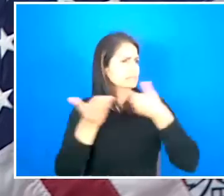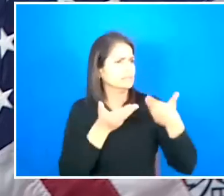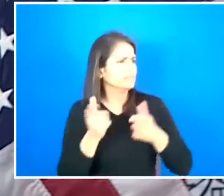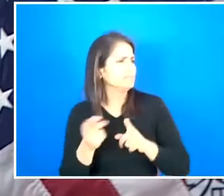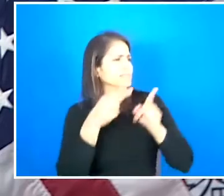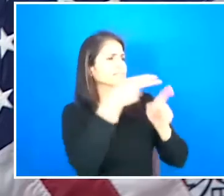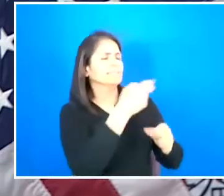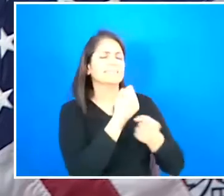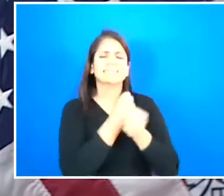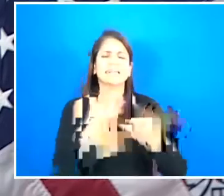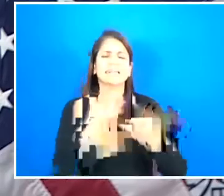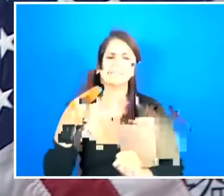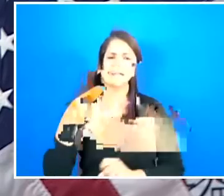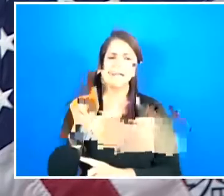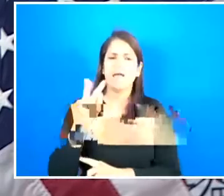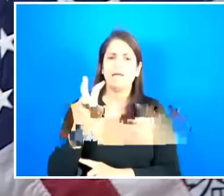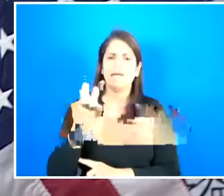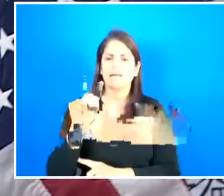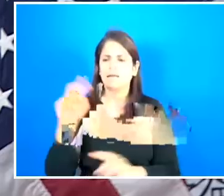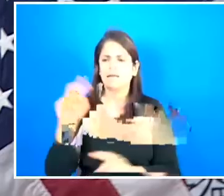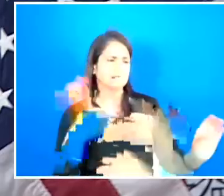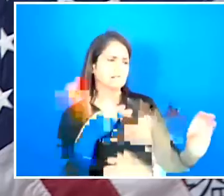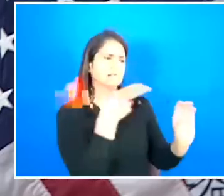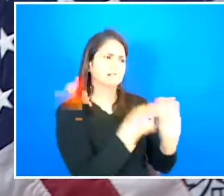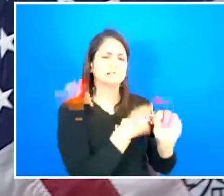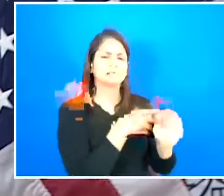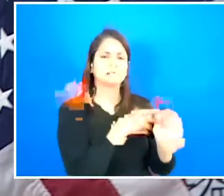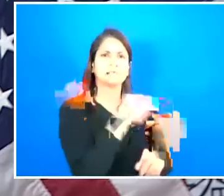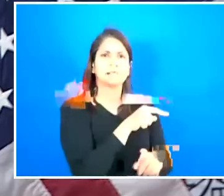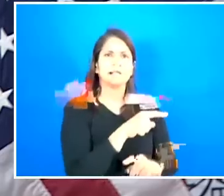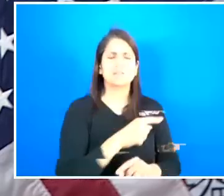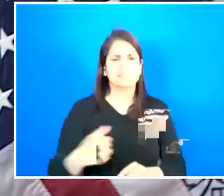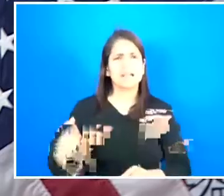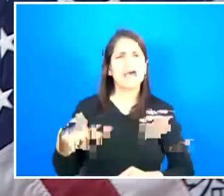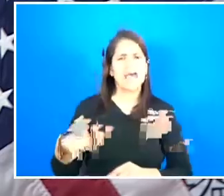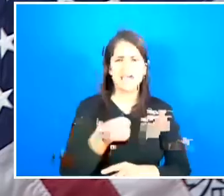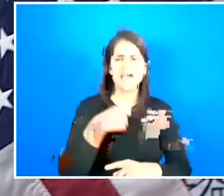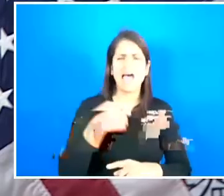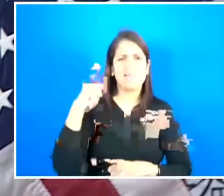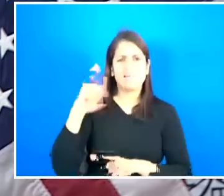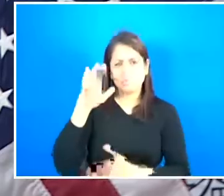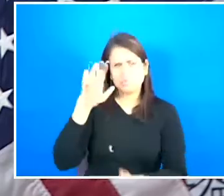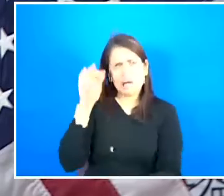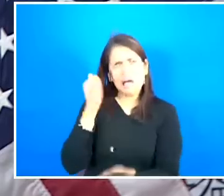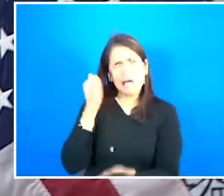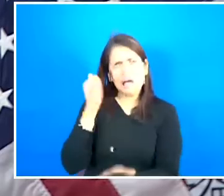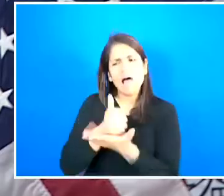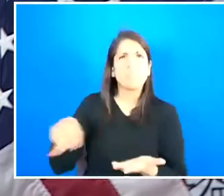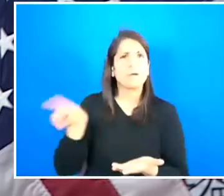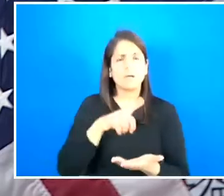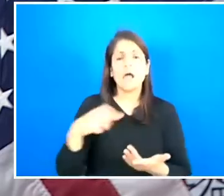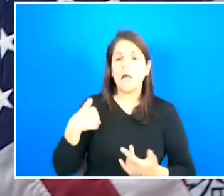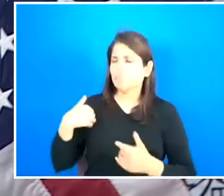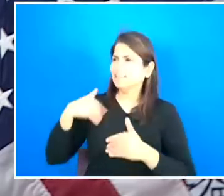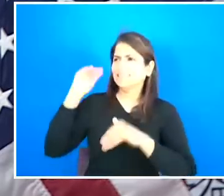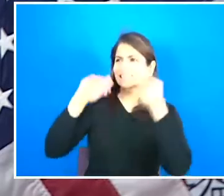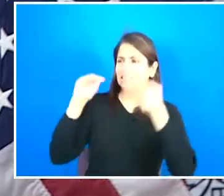PERMANENTLY AND WHAT WE ANNOUNEDC IS A VISION THAT WE NEED THE MTA TO HELP US WITH. 'WELL DO OUR SHARE. WE'LL DEVOTE THE